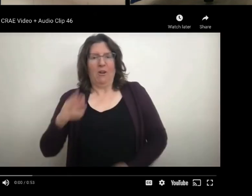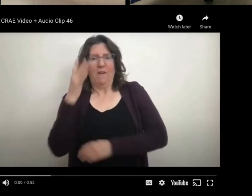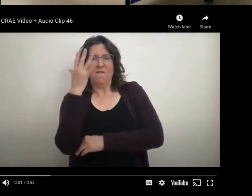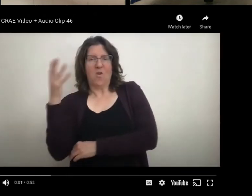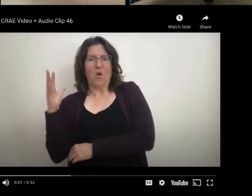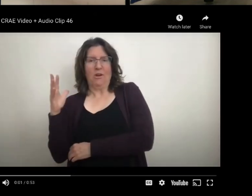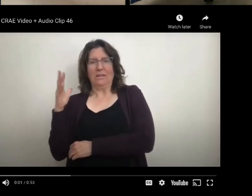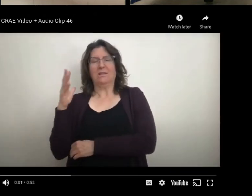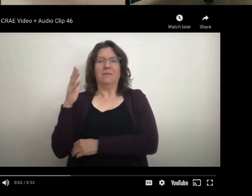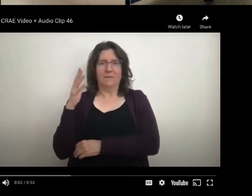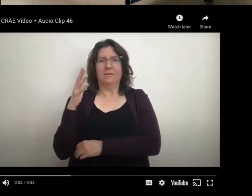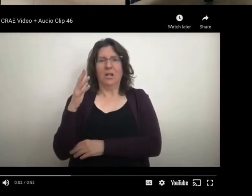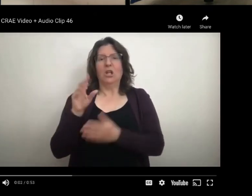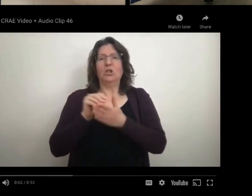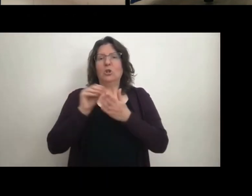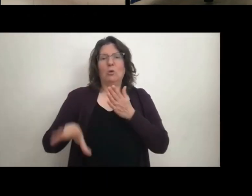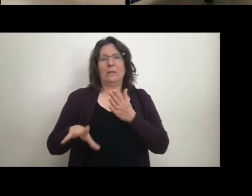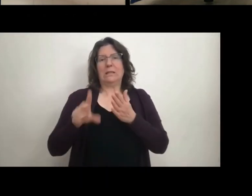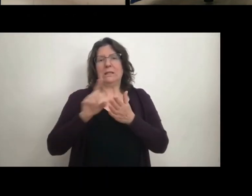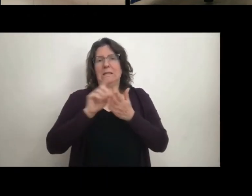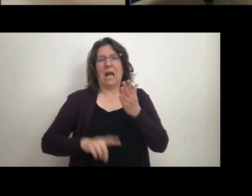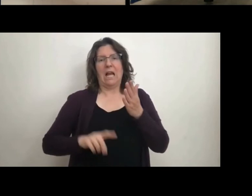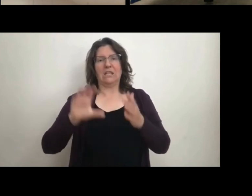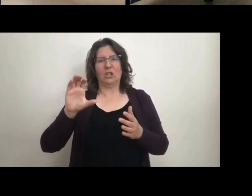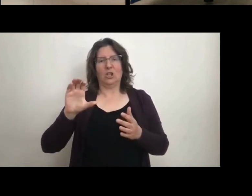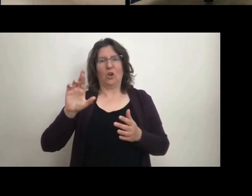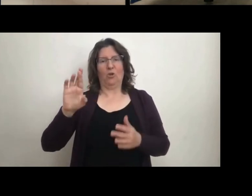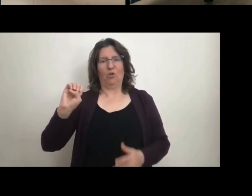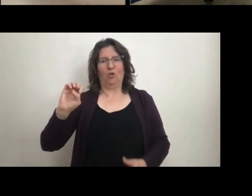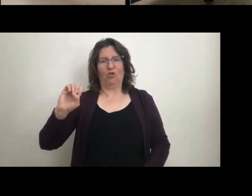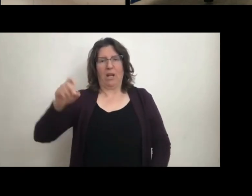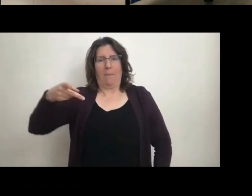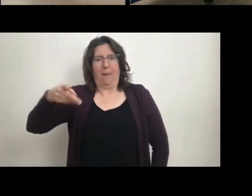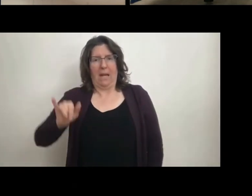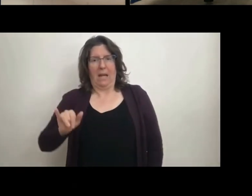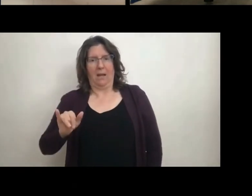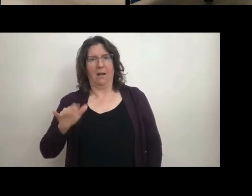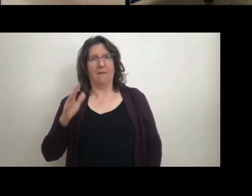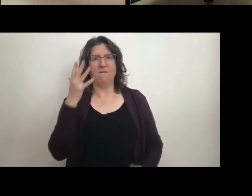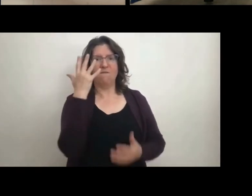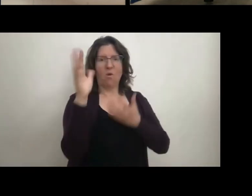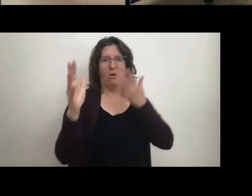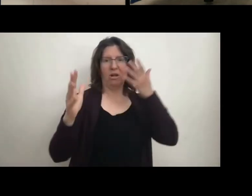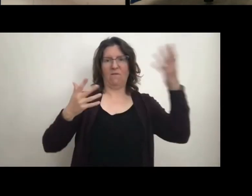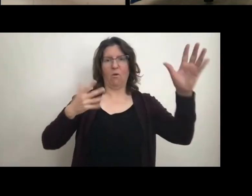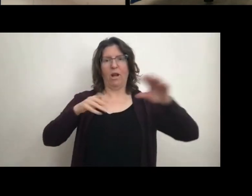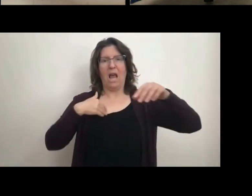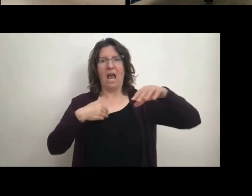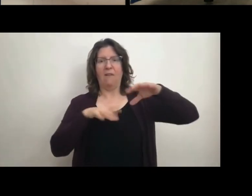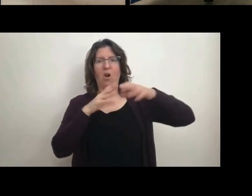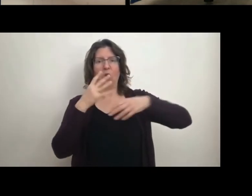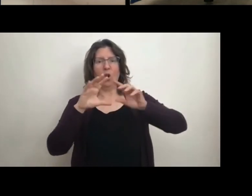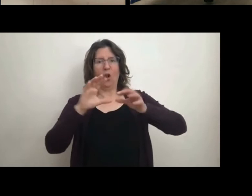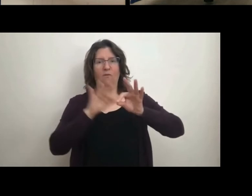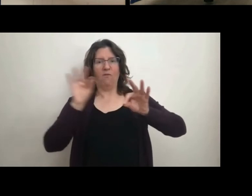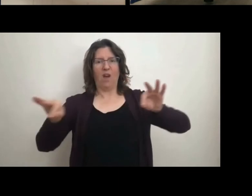The hard of hearing forest, also designed by the students, was meant to feel like a creepy forest.